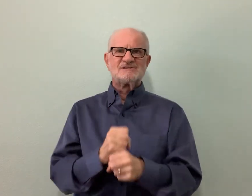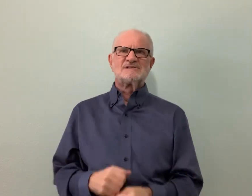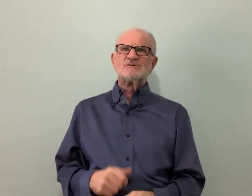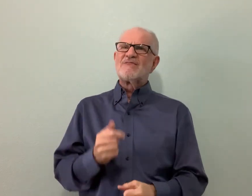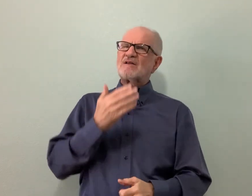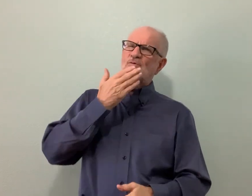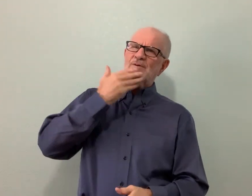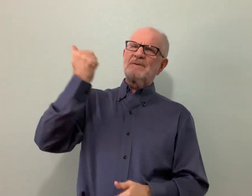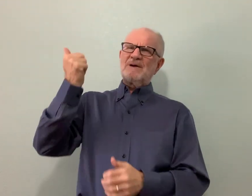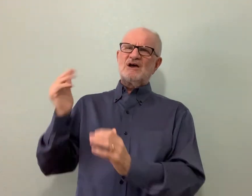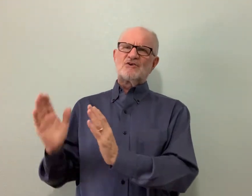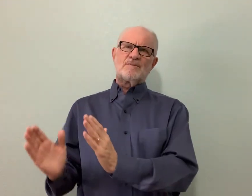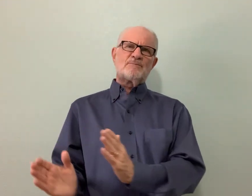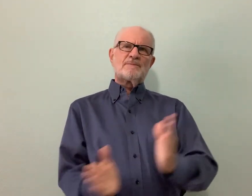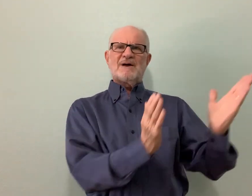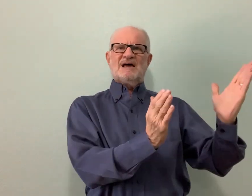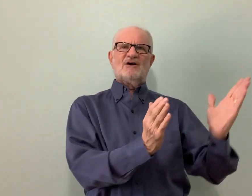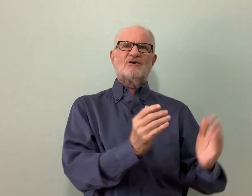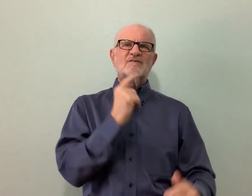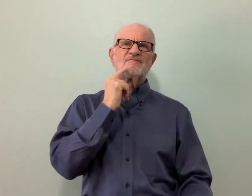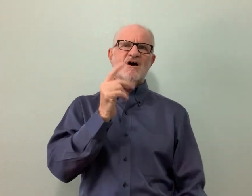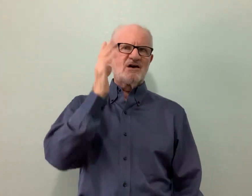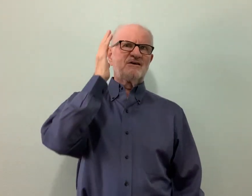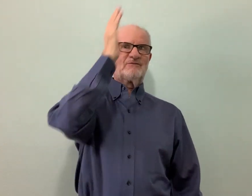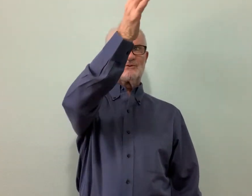That’ll better prepare them for the future.